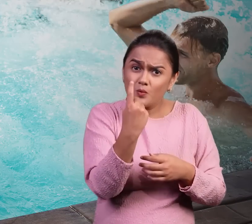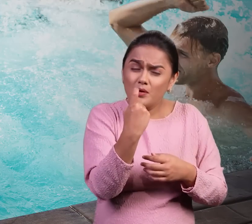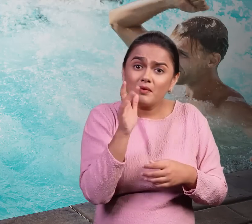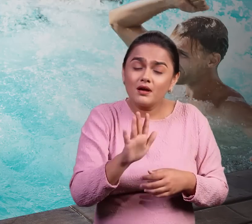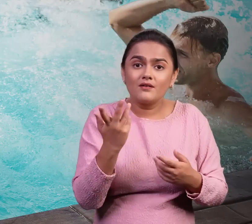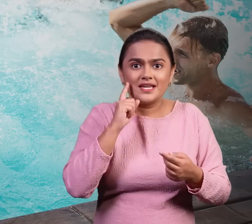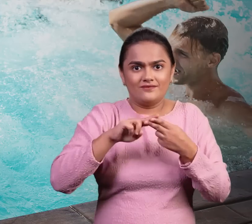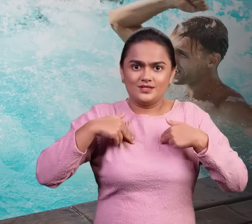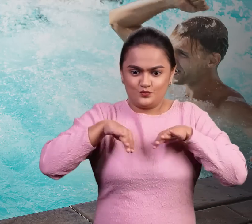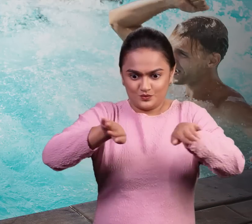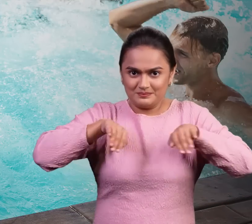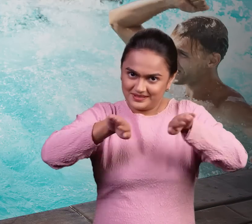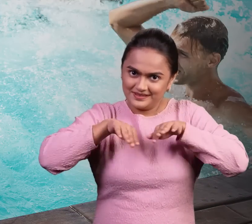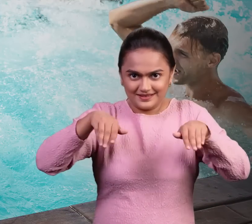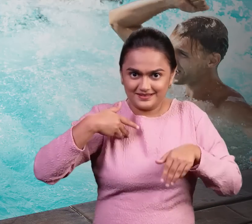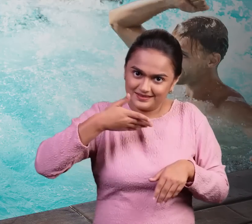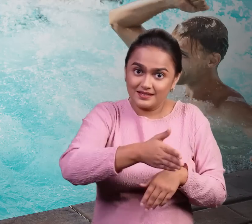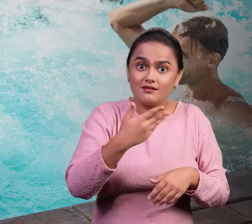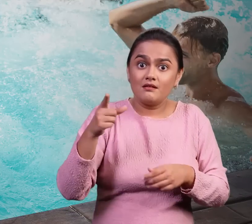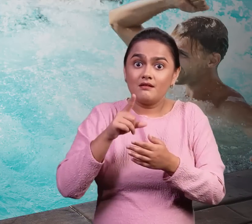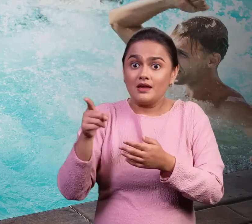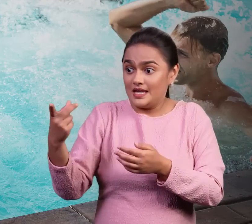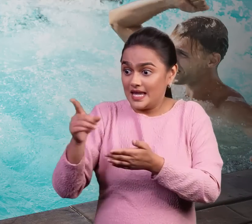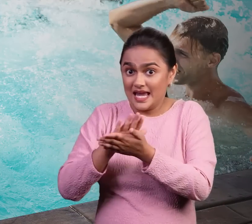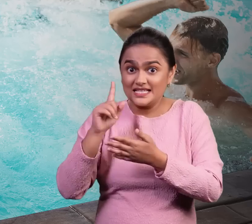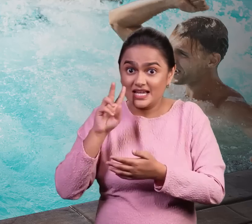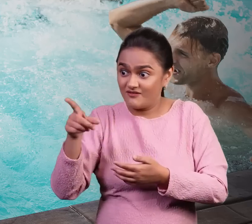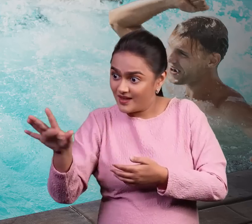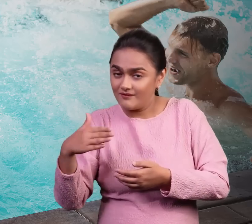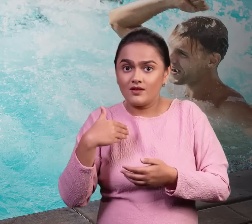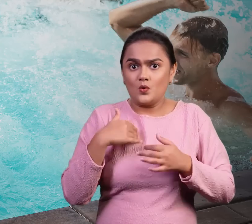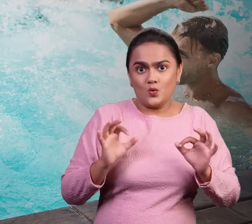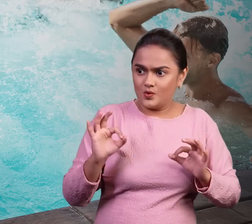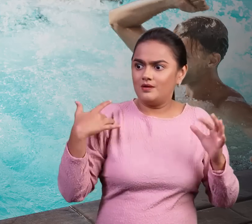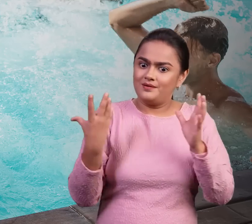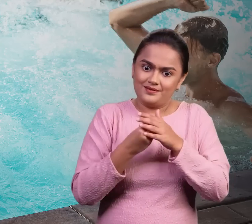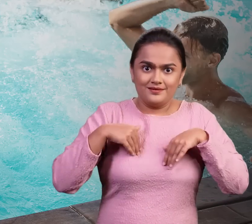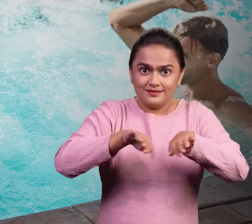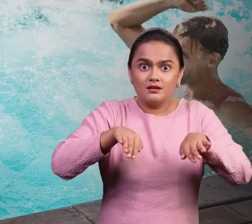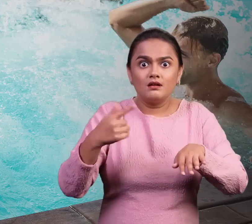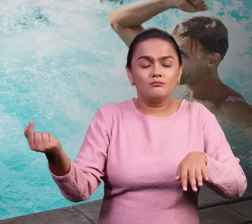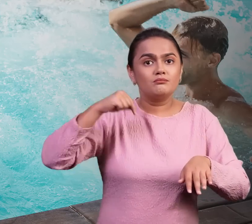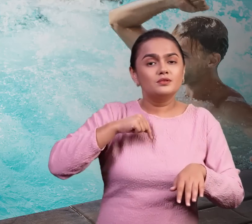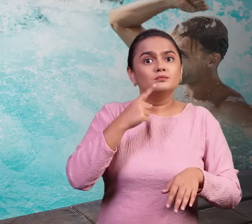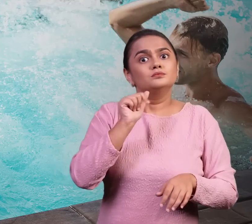HIV can be contracted by swimming in a pool with an HIV-positive person.